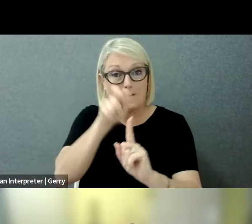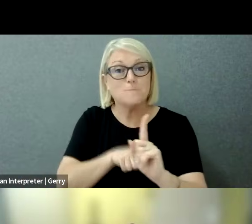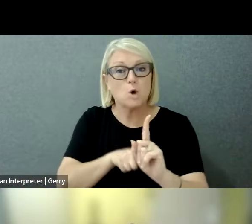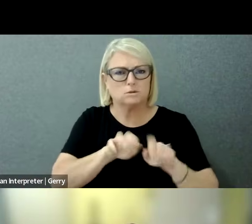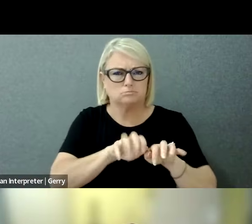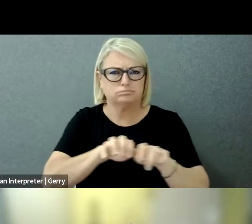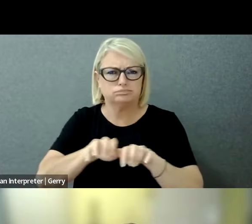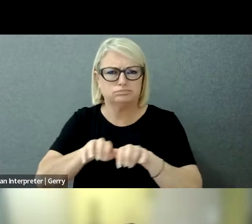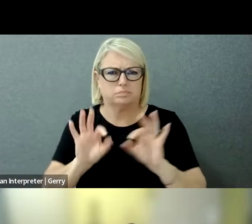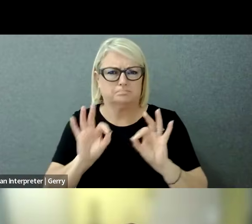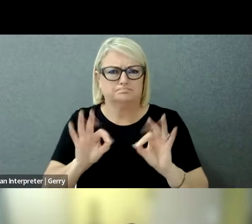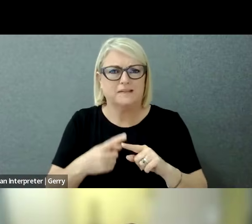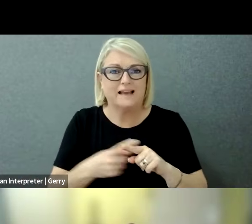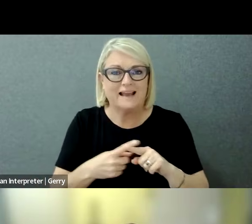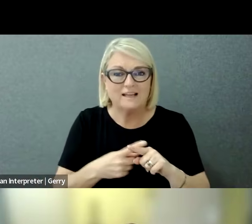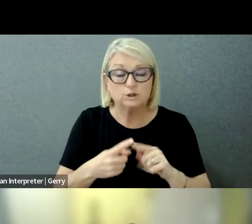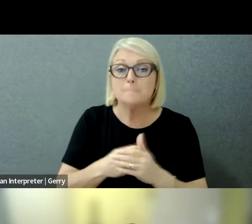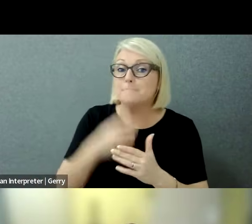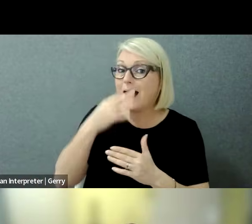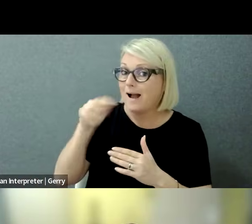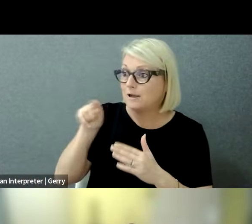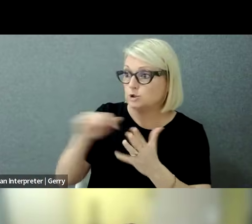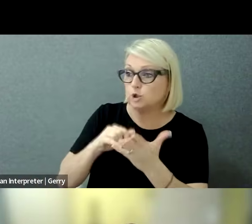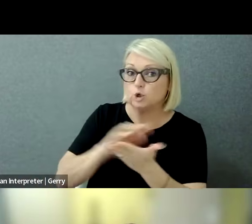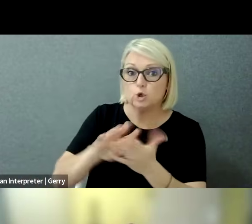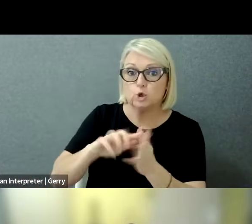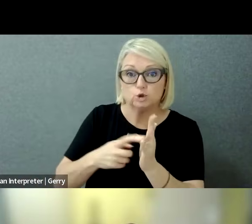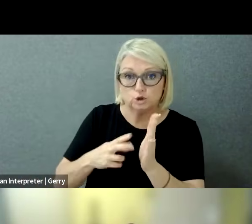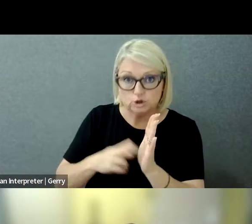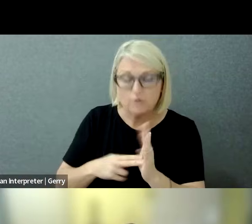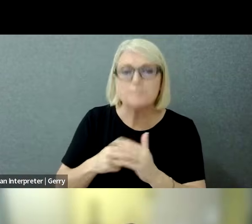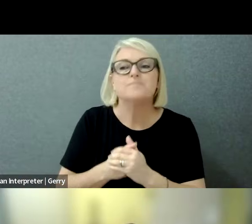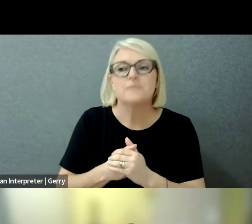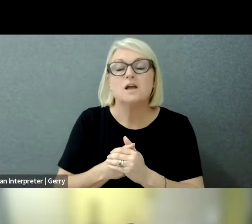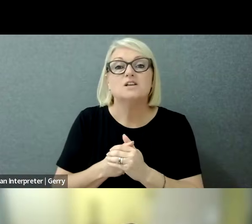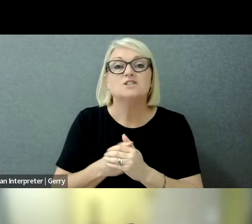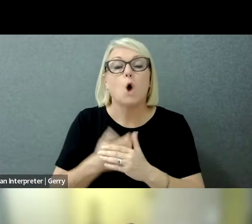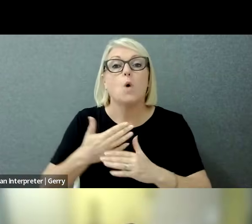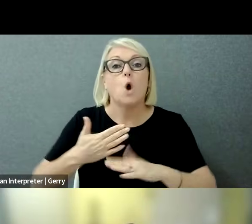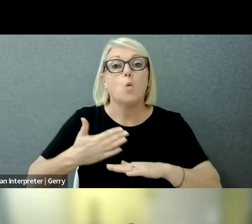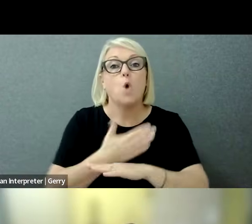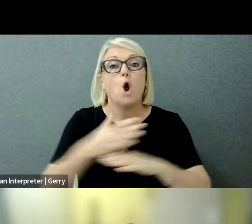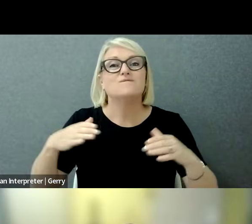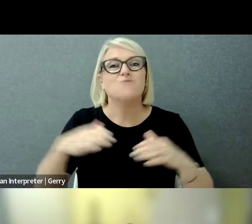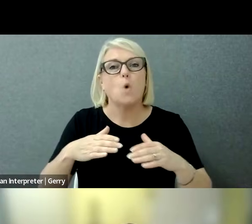specifically. So, Sharon, given the dispersed workforce not designed as a single system,